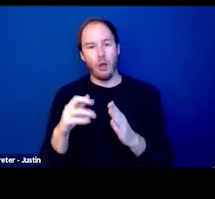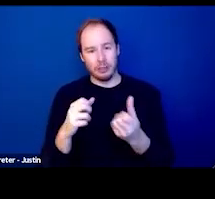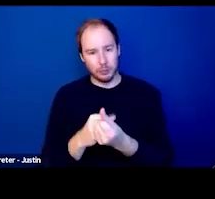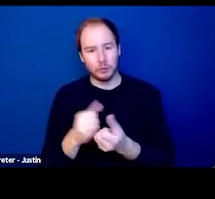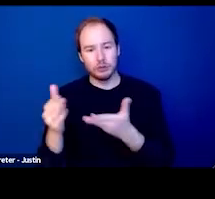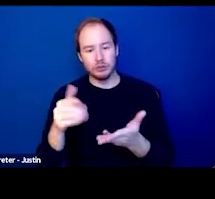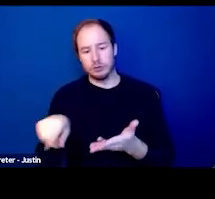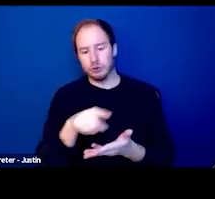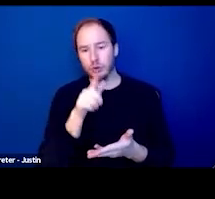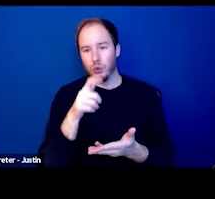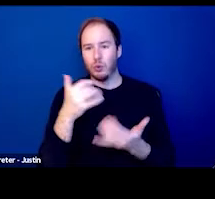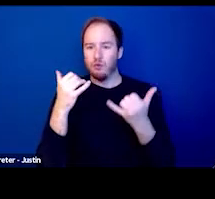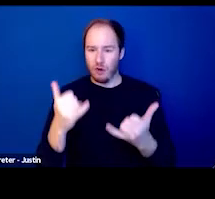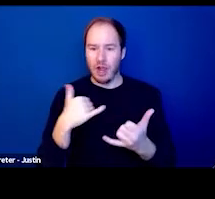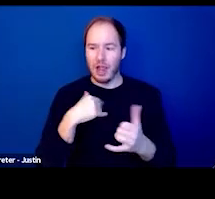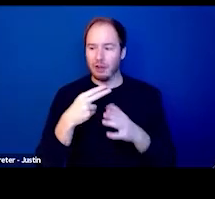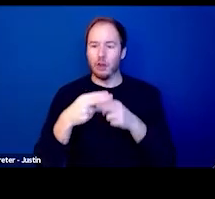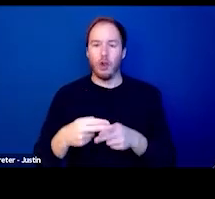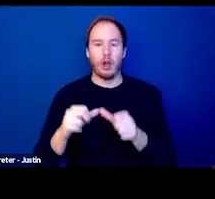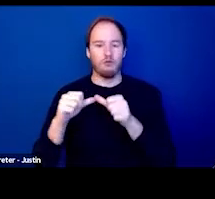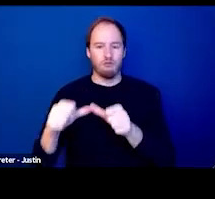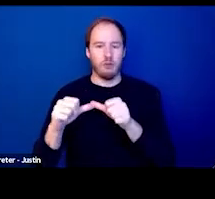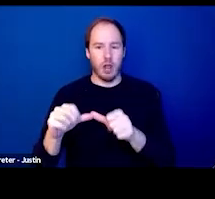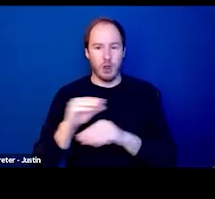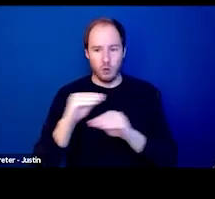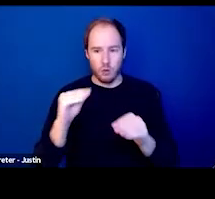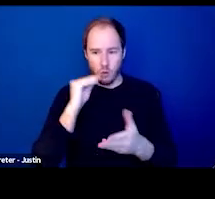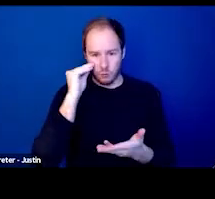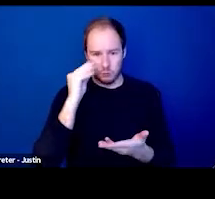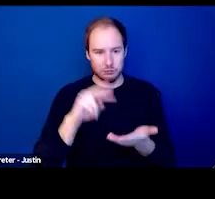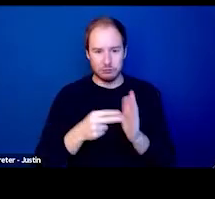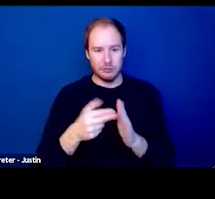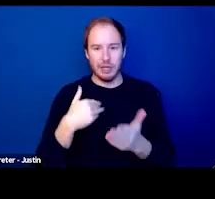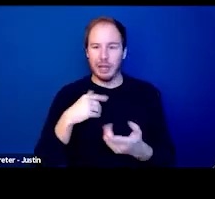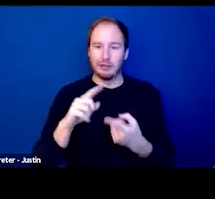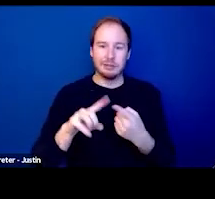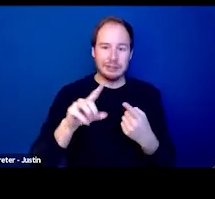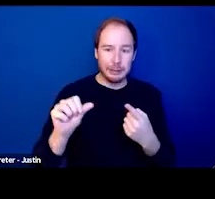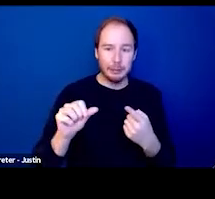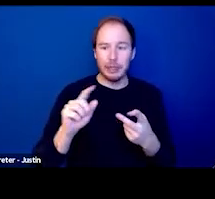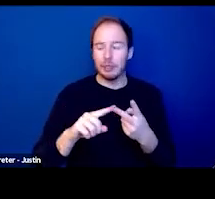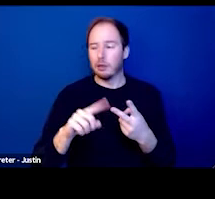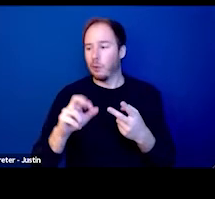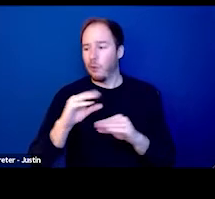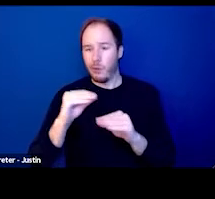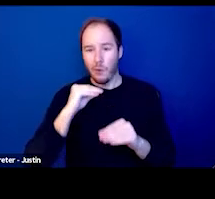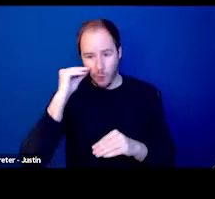for people experiencing what is called chronic homelessness, which means those that have a disability and have been homeless for more than a year.